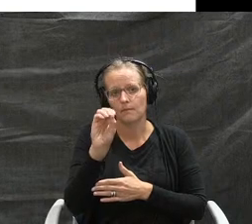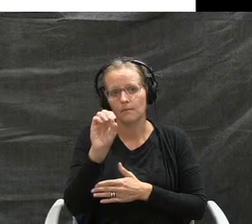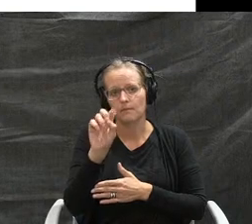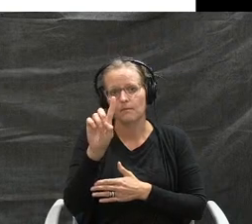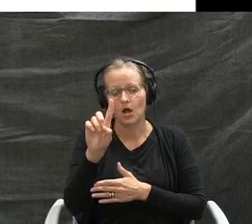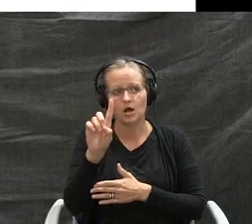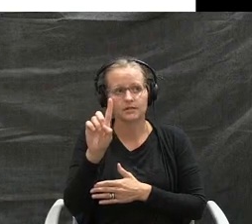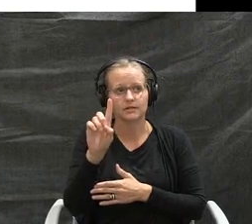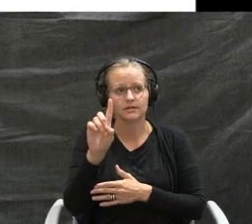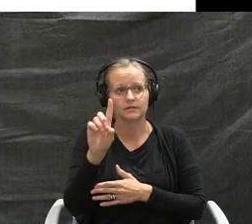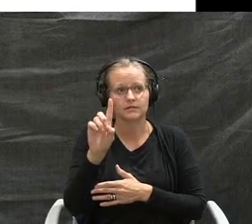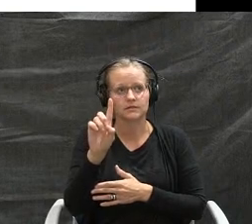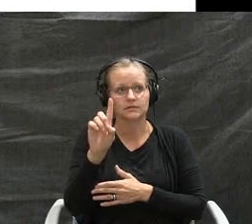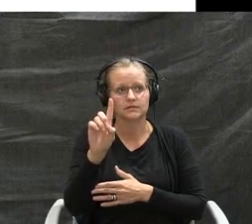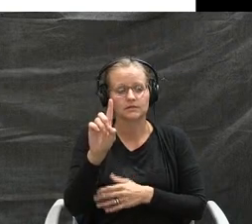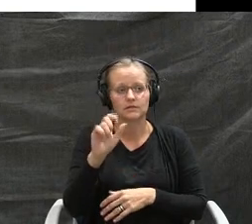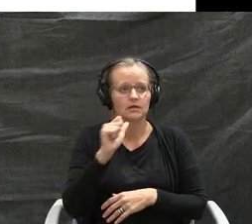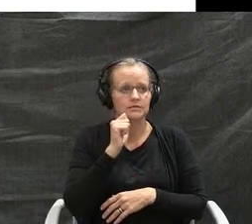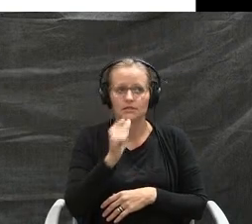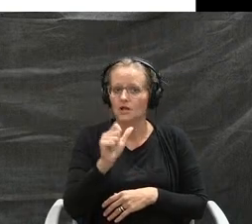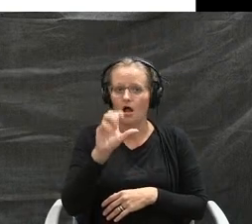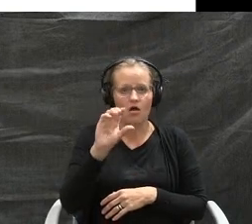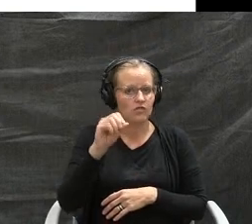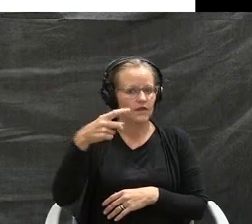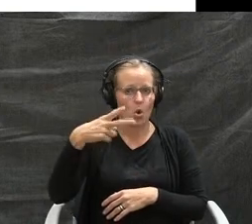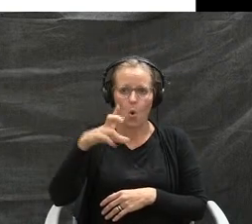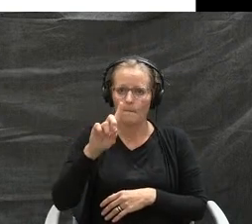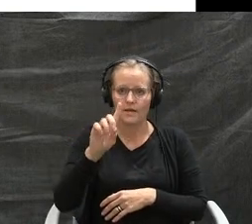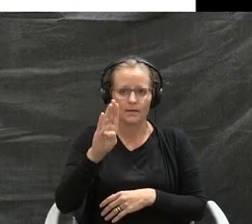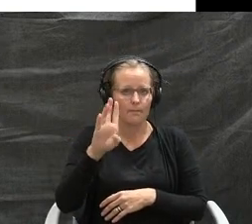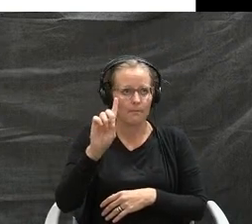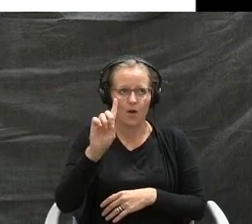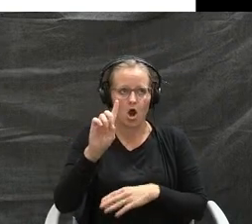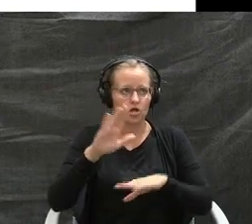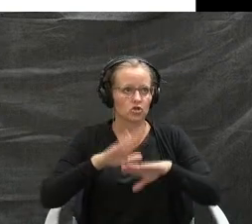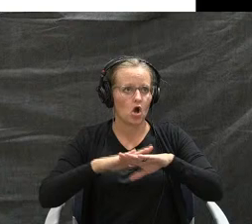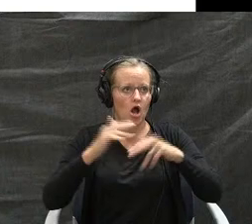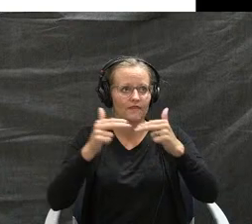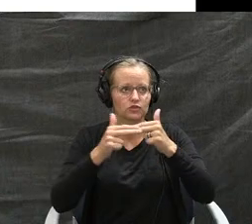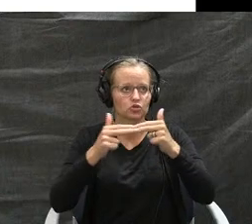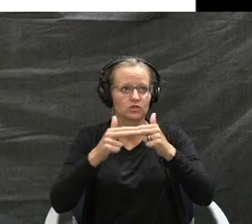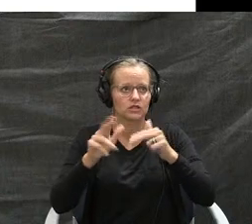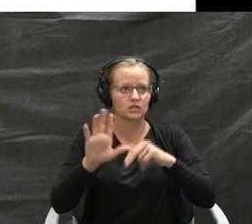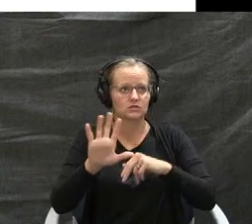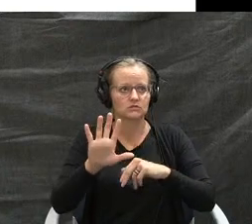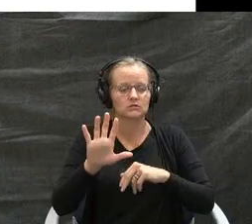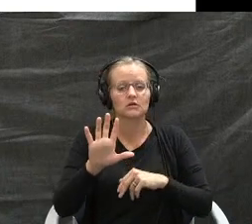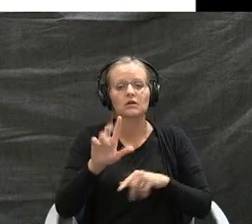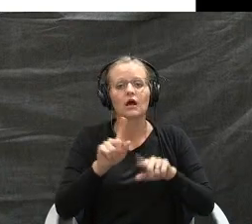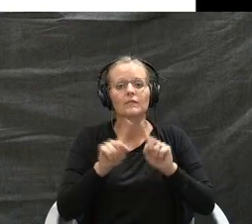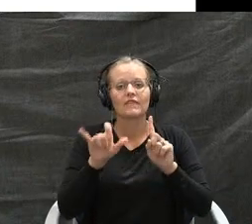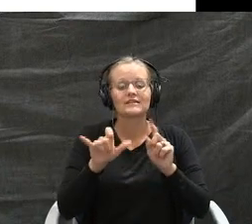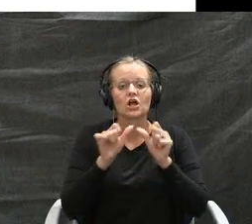Because it's not the old pair bonds that came up on screen, it's This is the long term facility maintenance bonds that